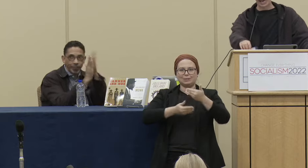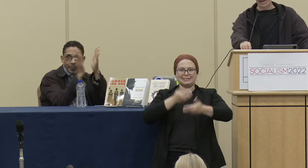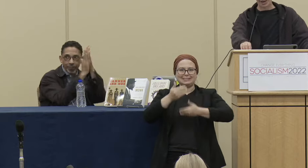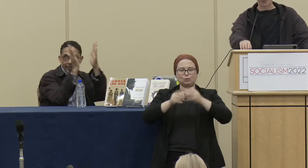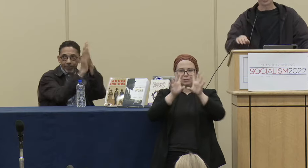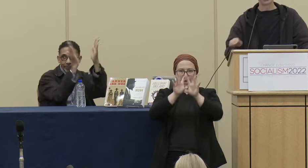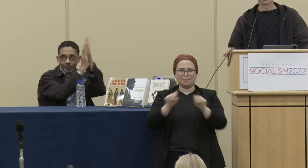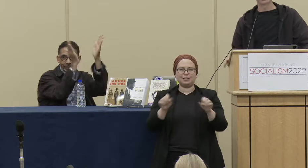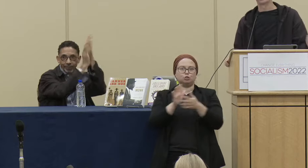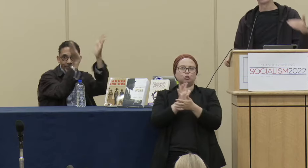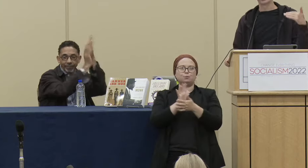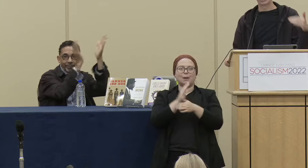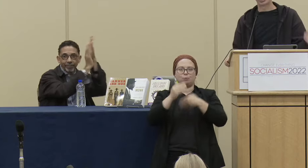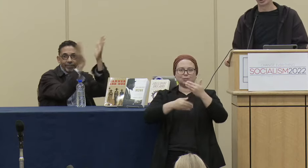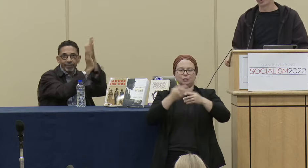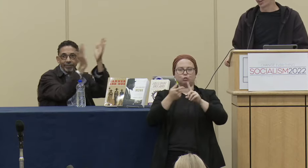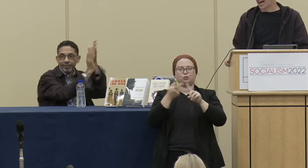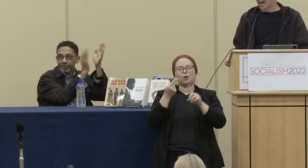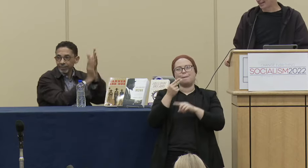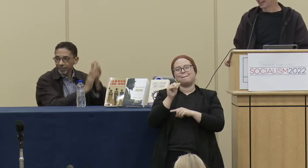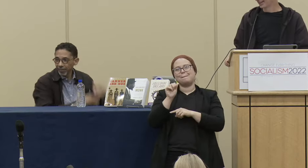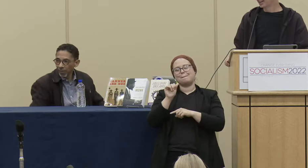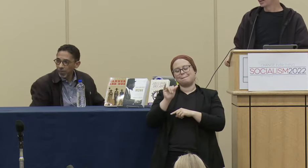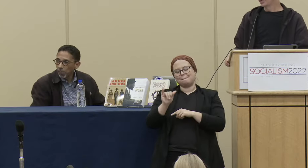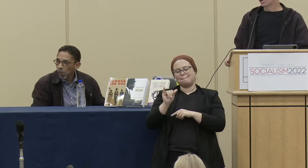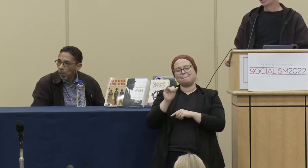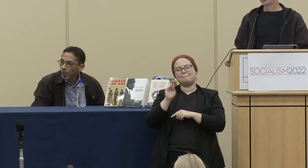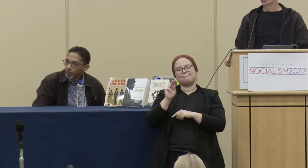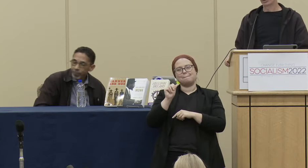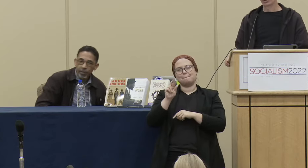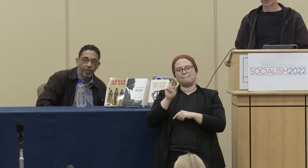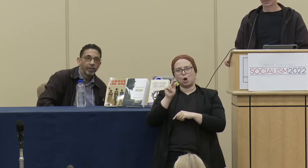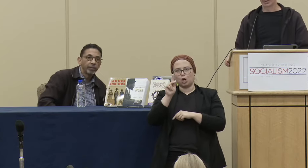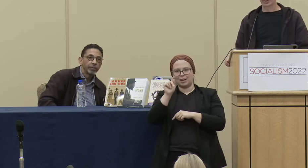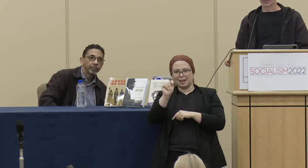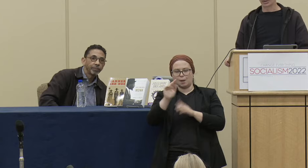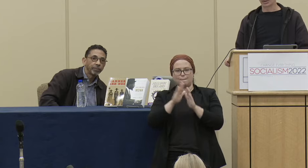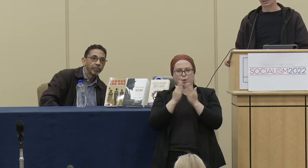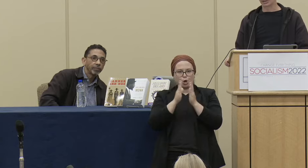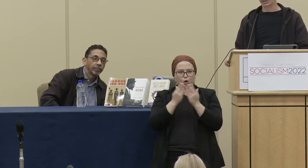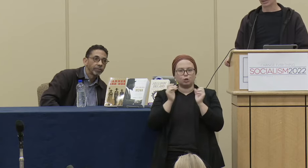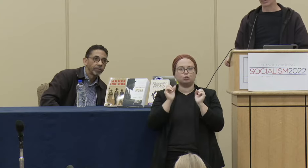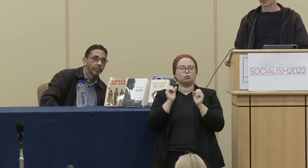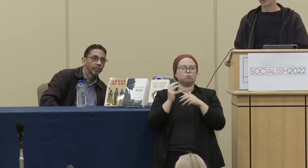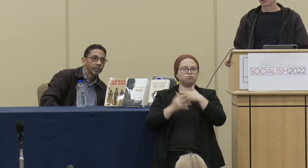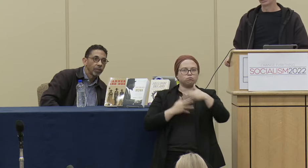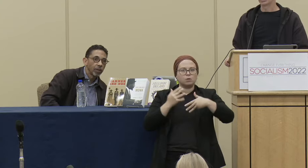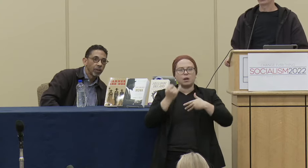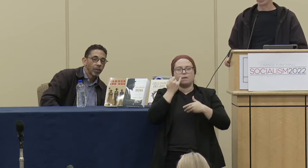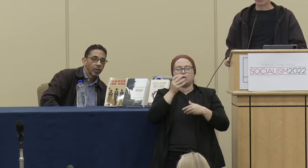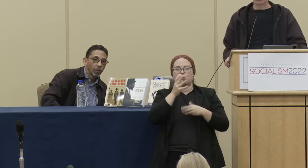want to mention Ashley is working on a book forthcoming from Haymarket Books. So, hang out bout organizing the south,